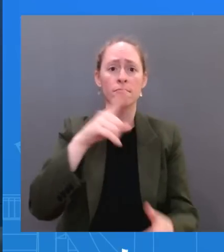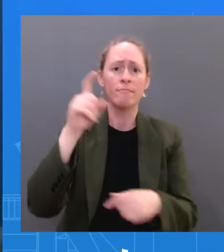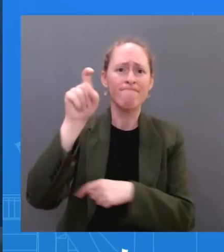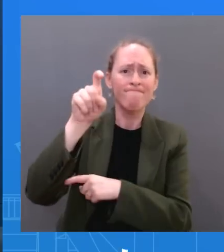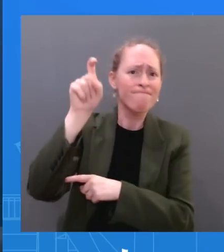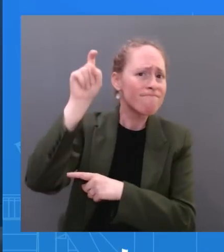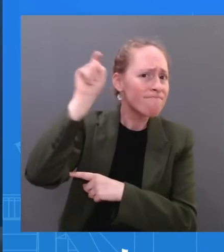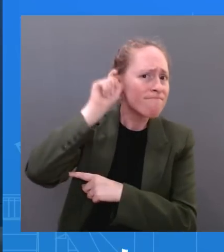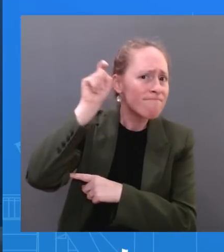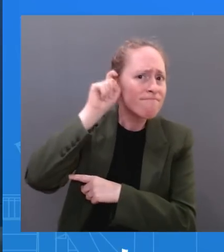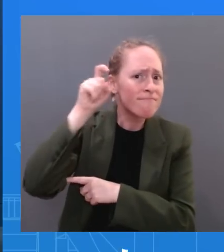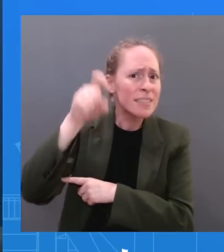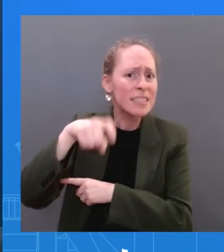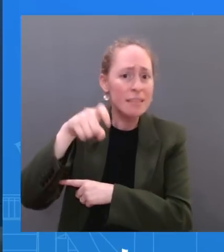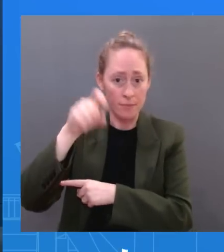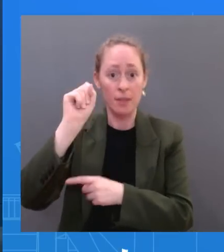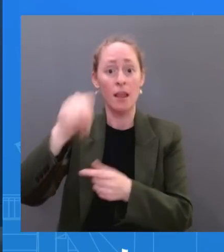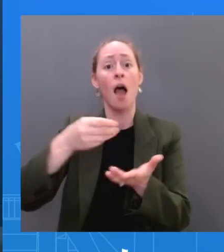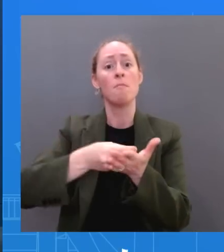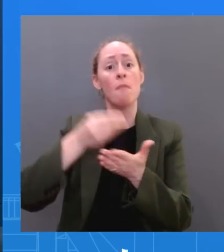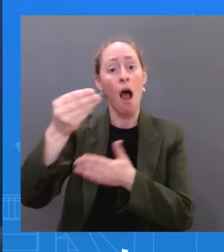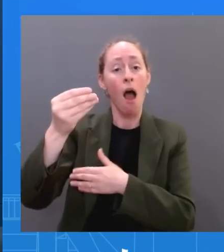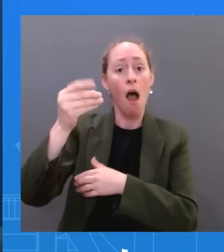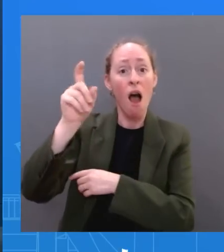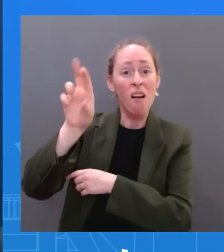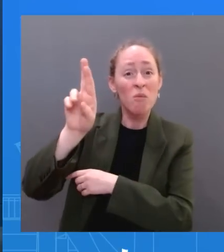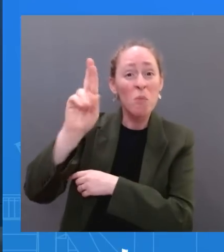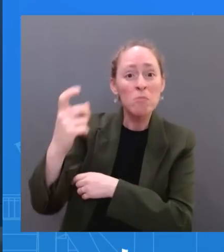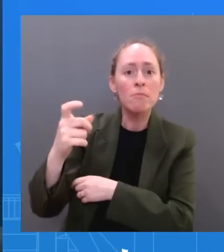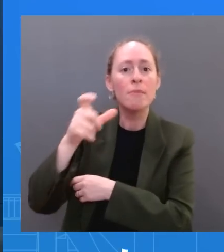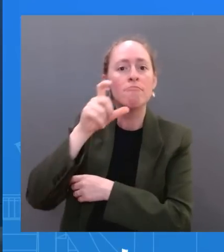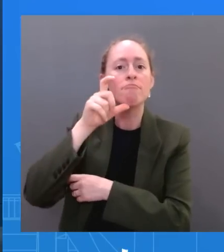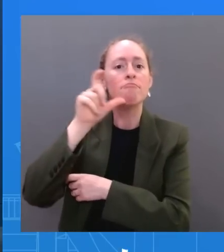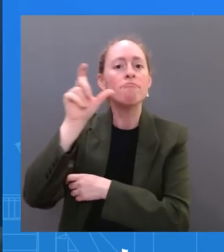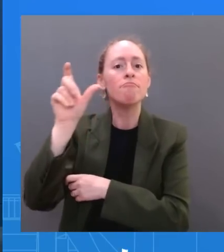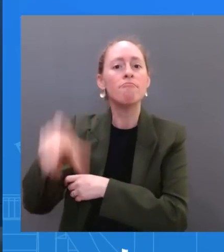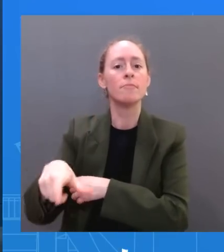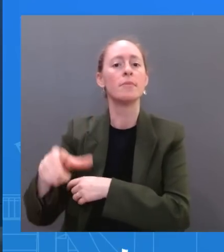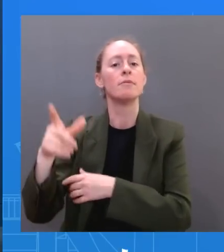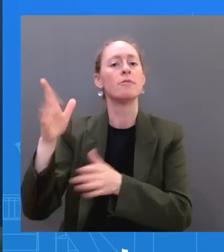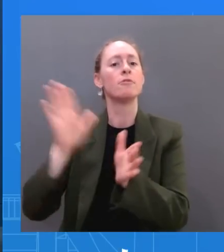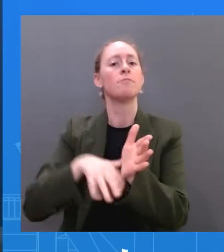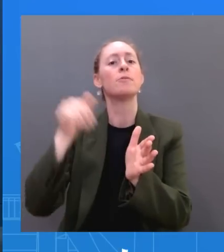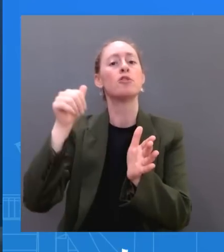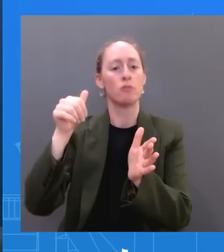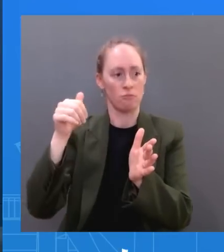which could save them thousands of dollars. And the Department of Agriculture is cracking down